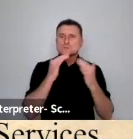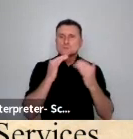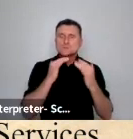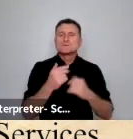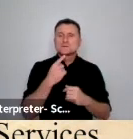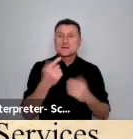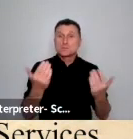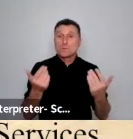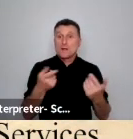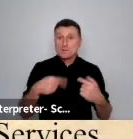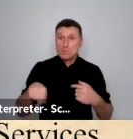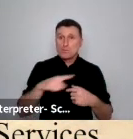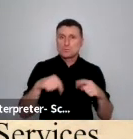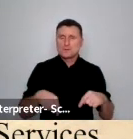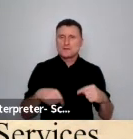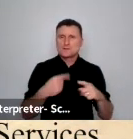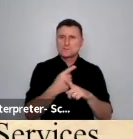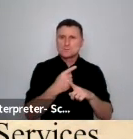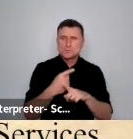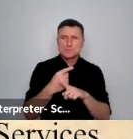waiho te oi. Tihei mauri ora.